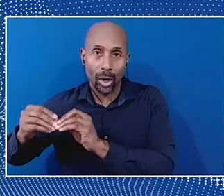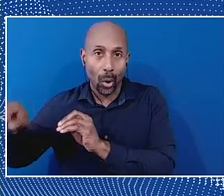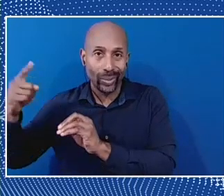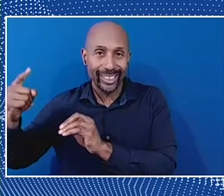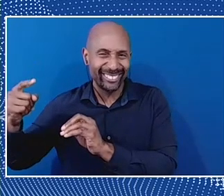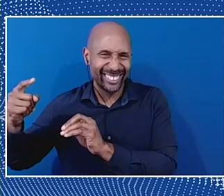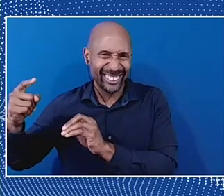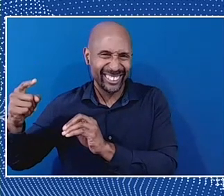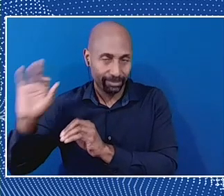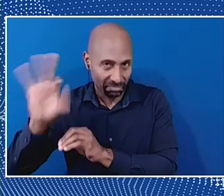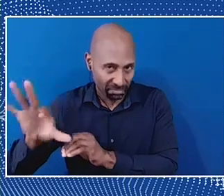Next we have Melissa.